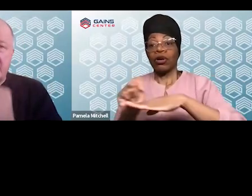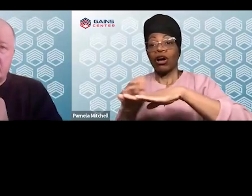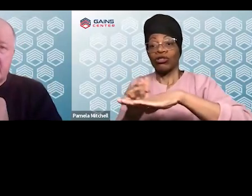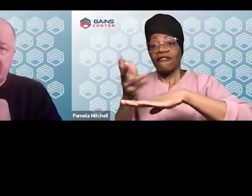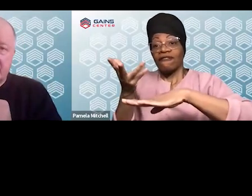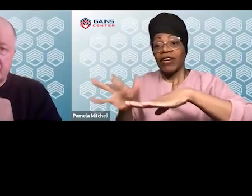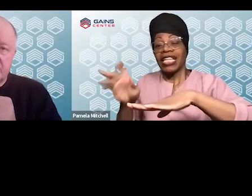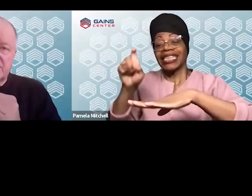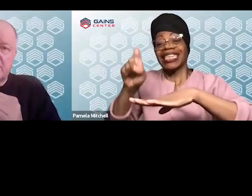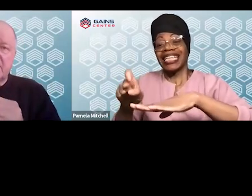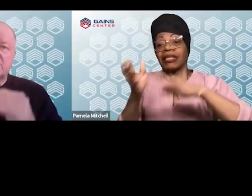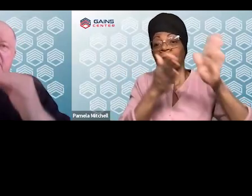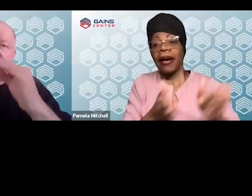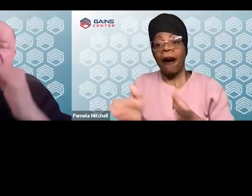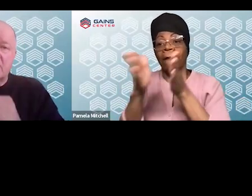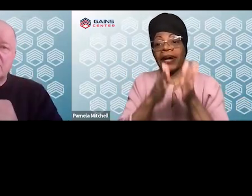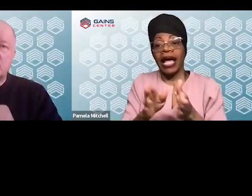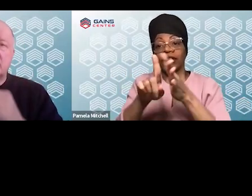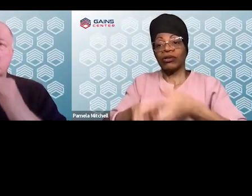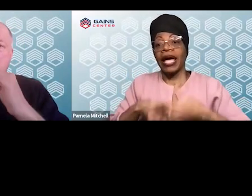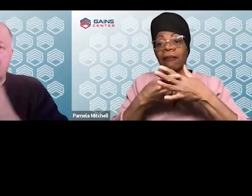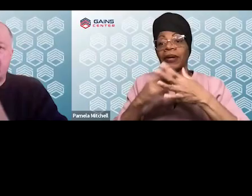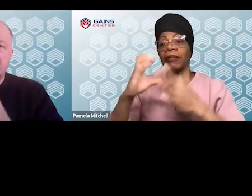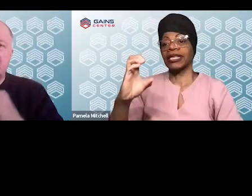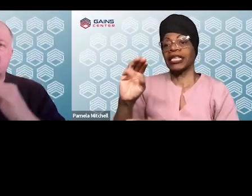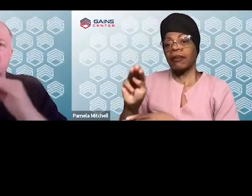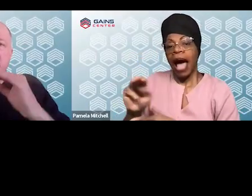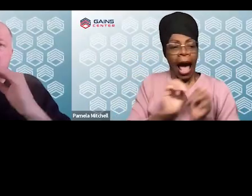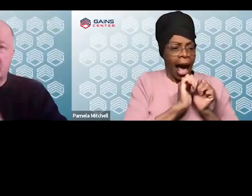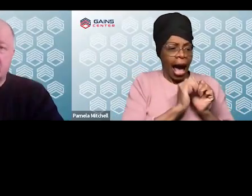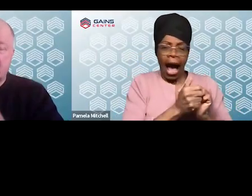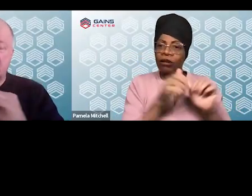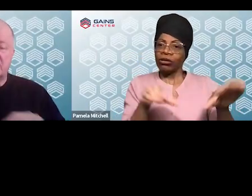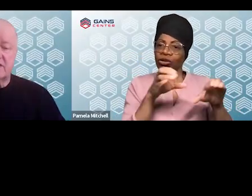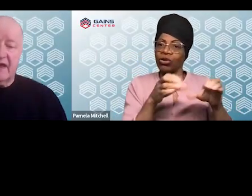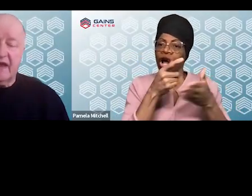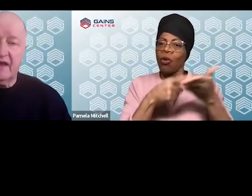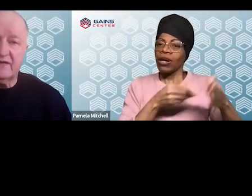for implementing contingency management, how to do it, what are the obstacles, what are the challenges?